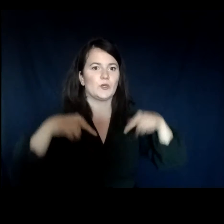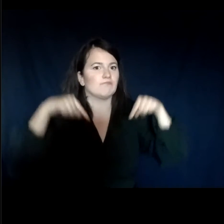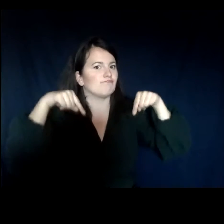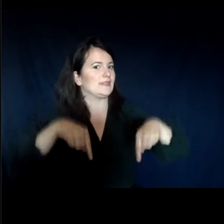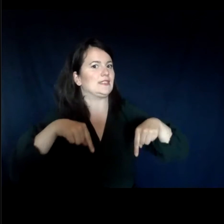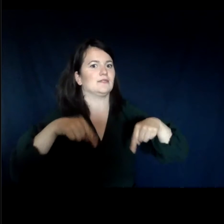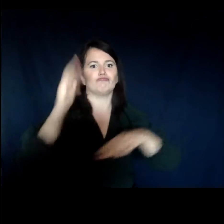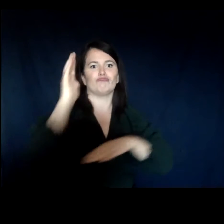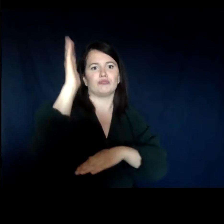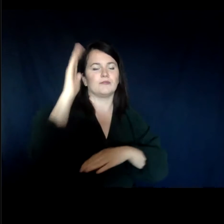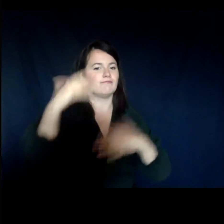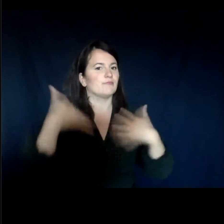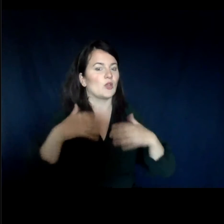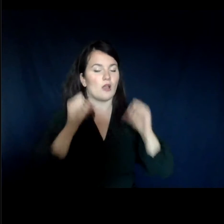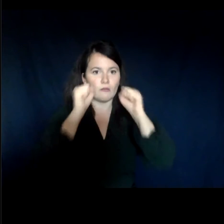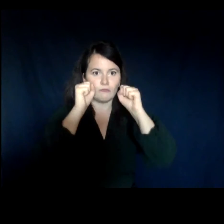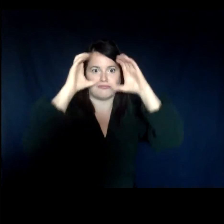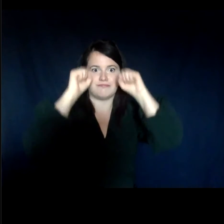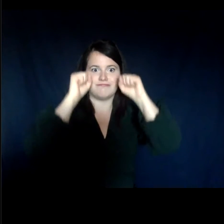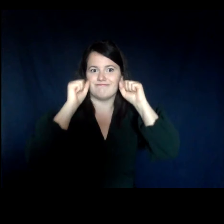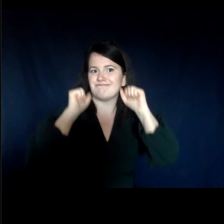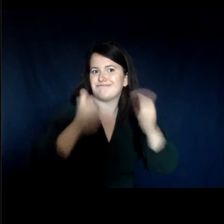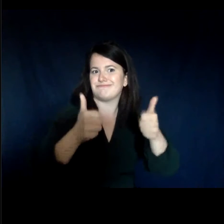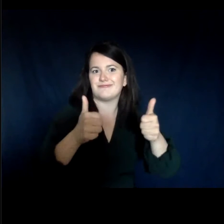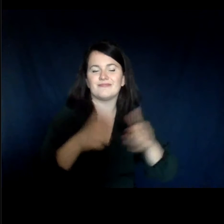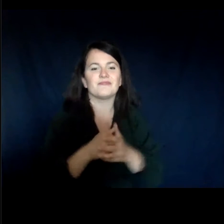and for all the interventions, all of them very interesting.